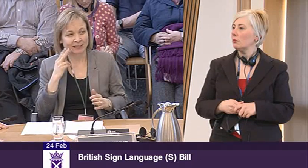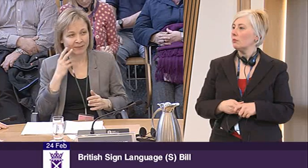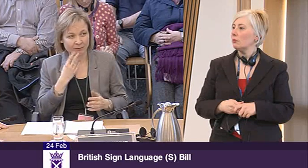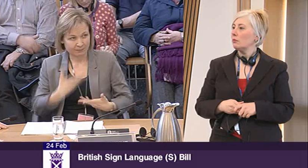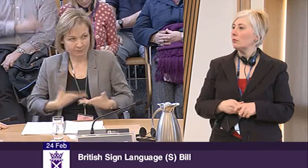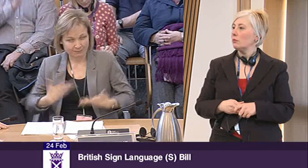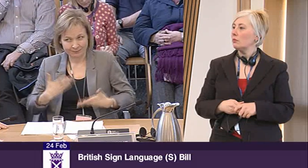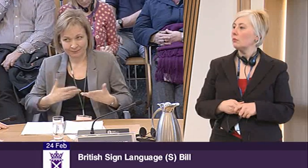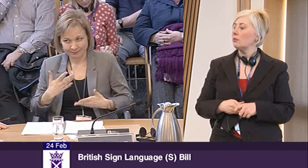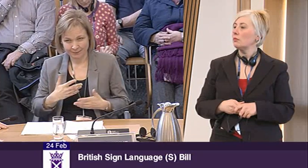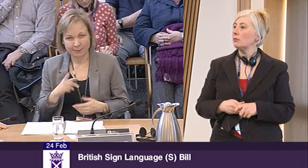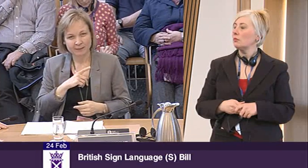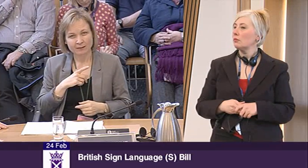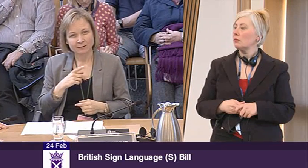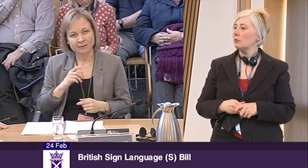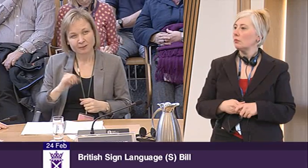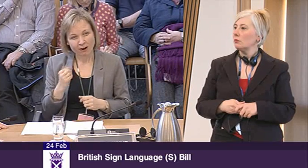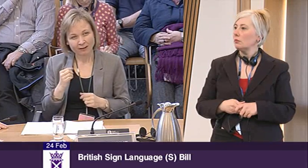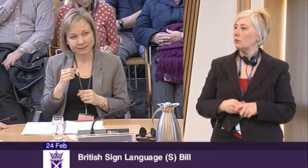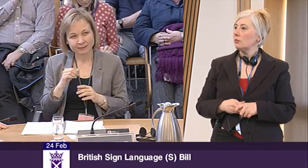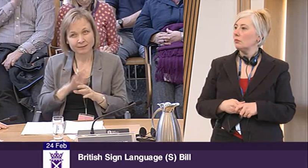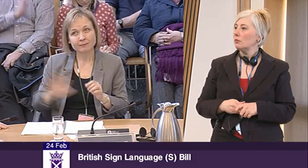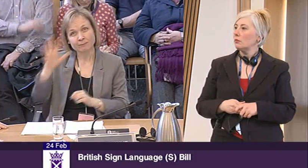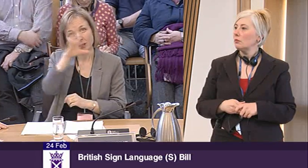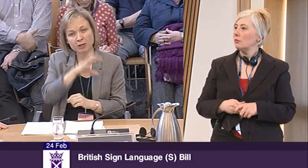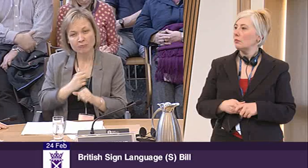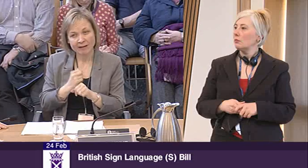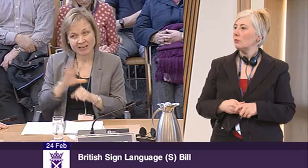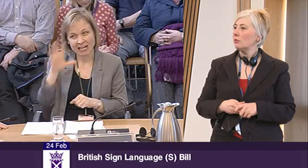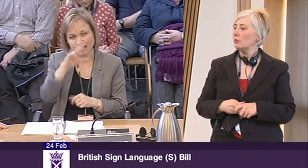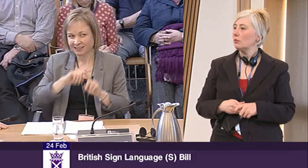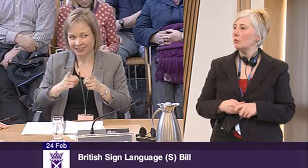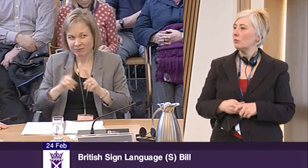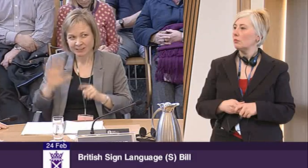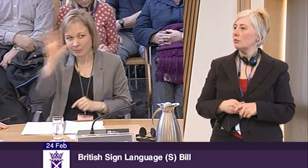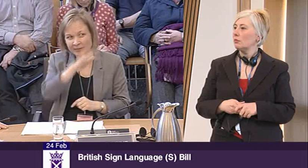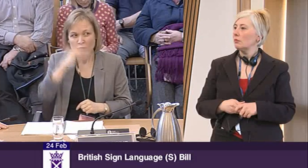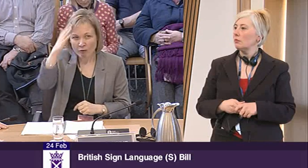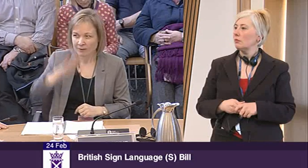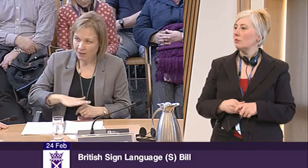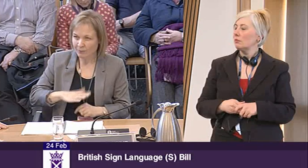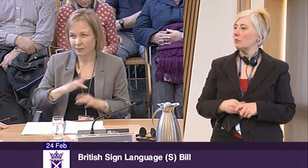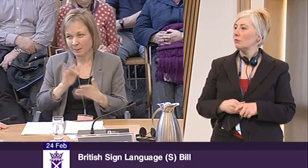of BSL users. The regions of Scotland are diverse. We have the north, the south and